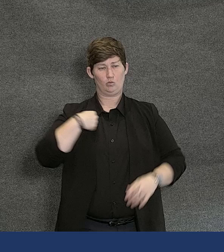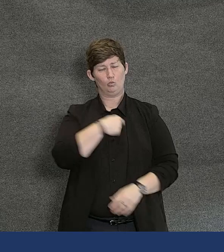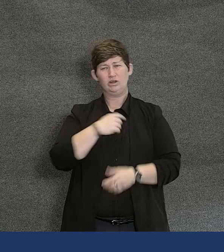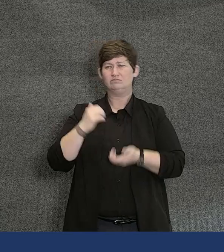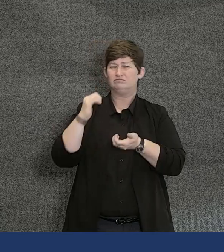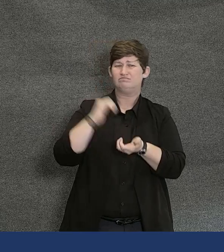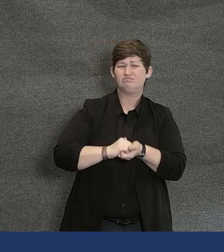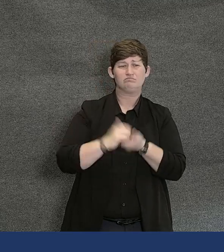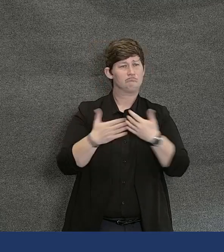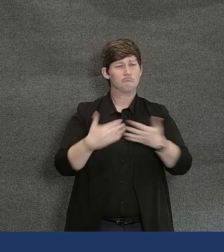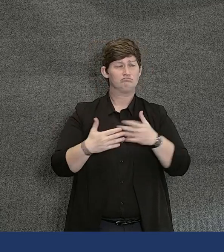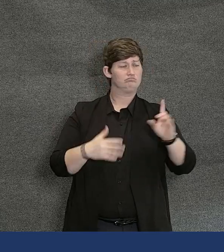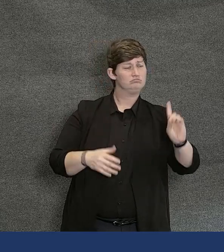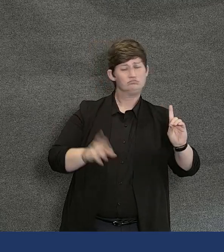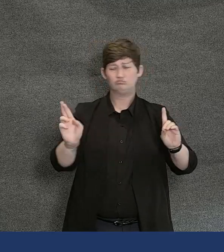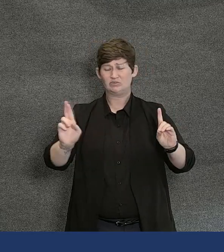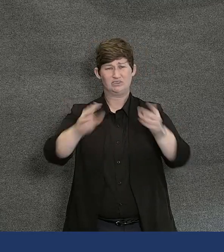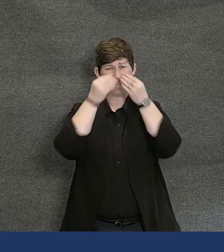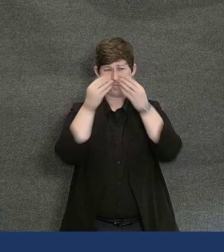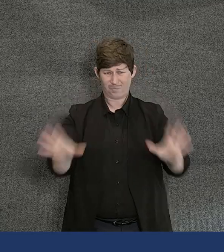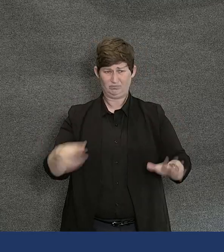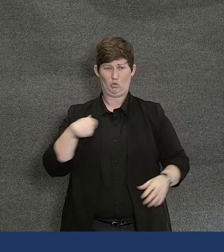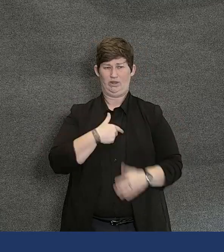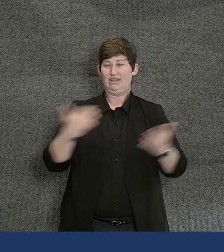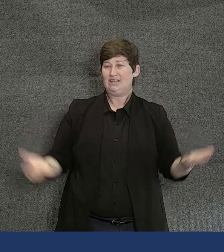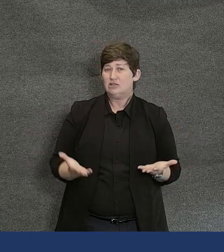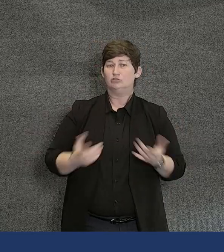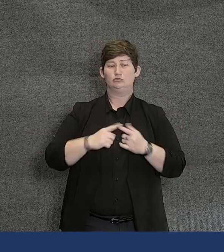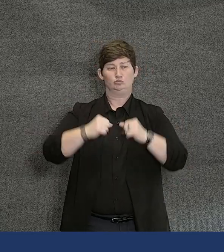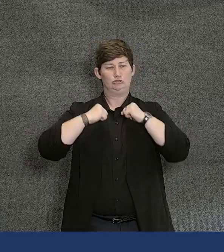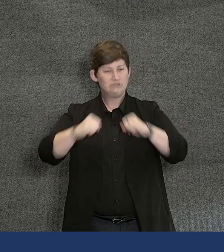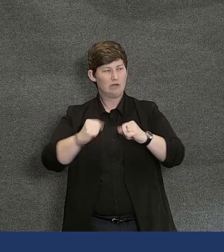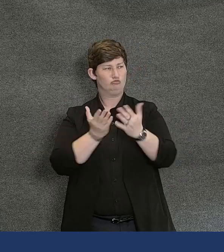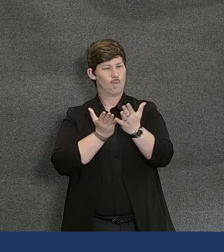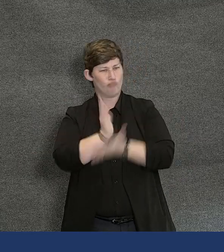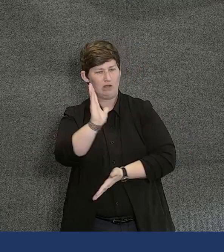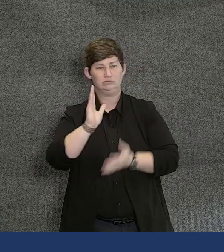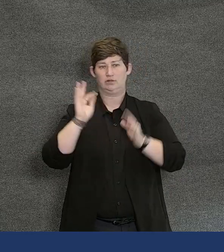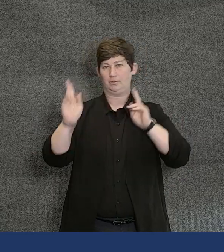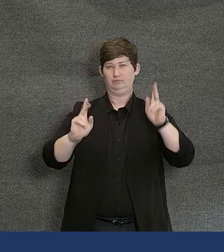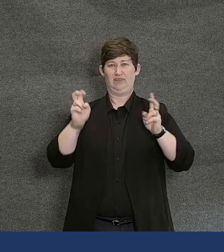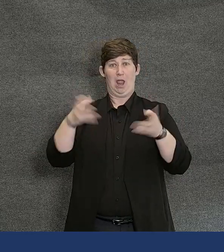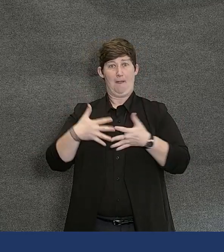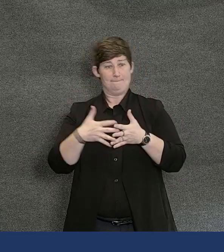to protect the rights of Americans. This is not about party. This is about these specific actions